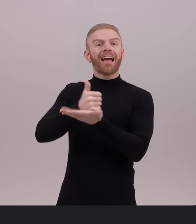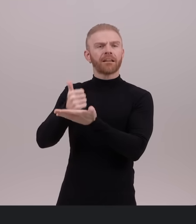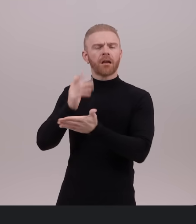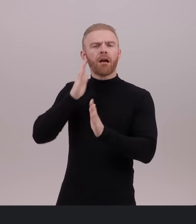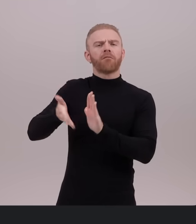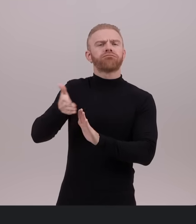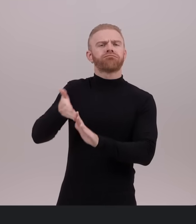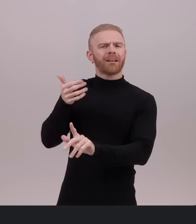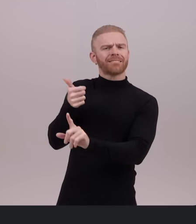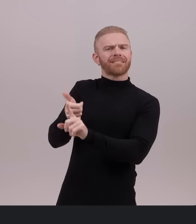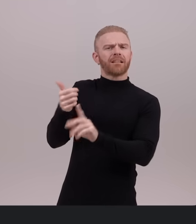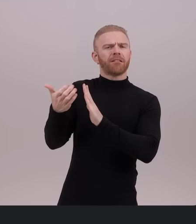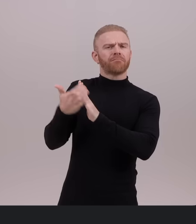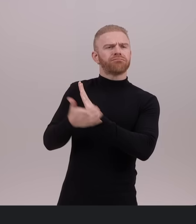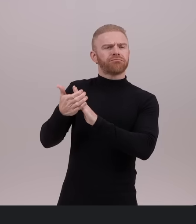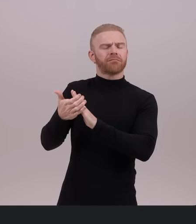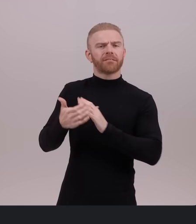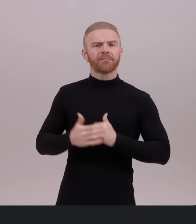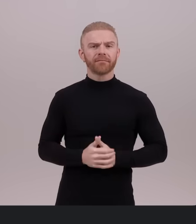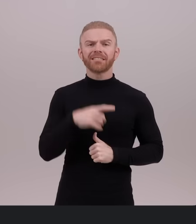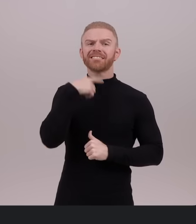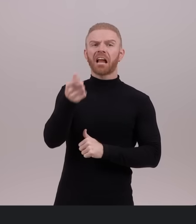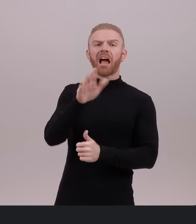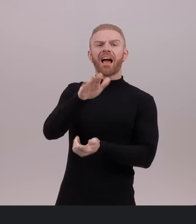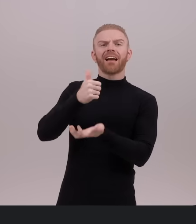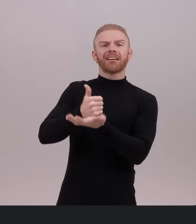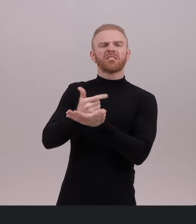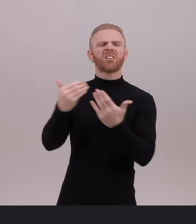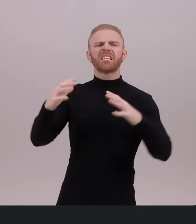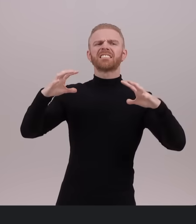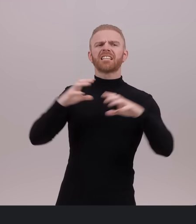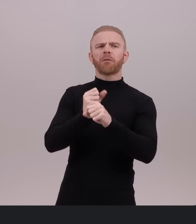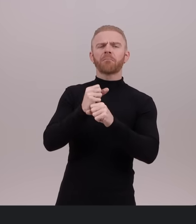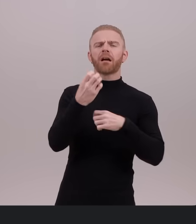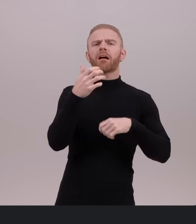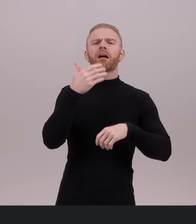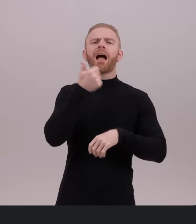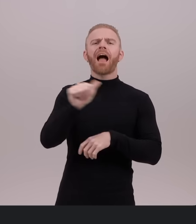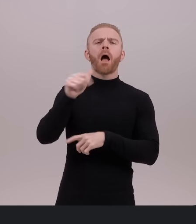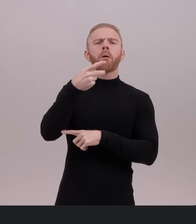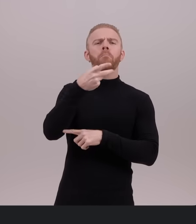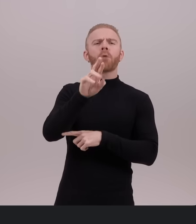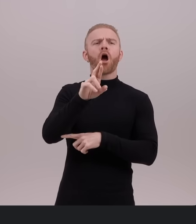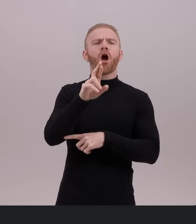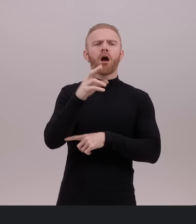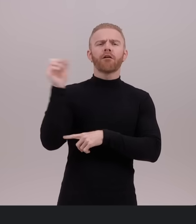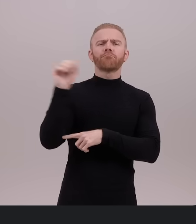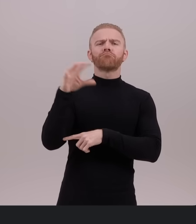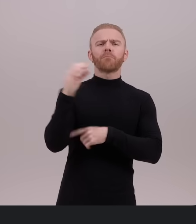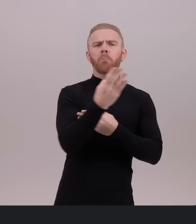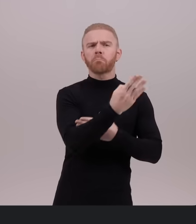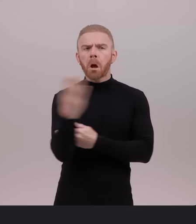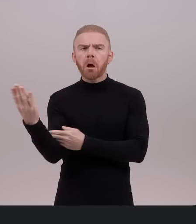So tell your agent to summarize pending PRs every morning or monitor your cloud health every hour.